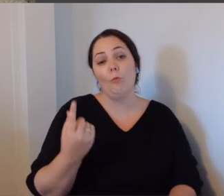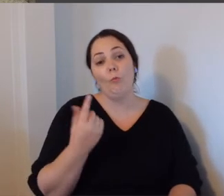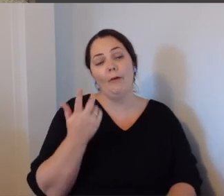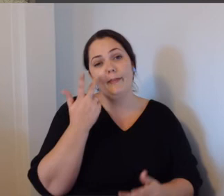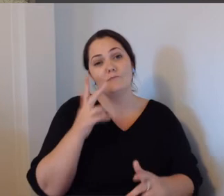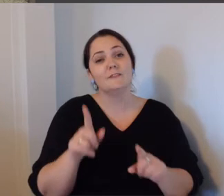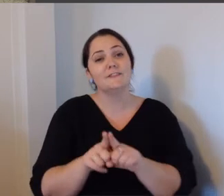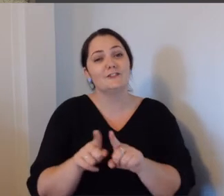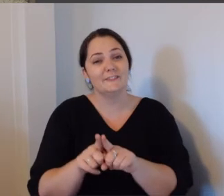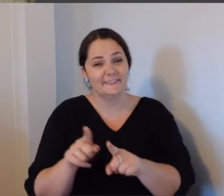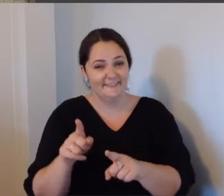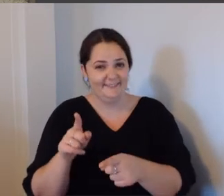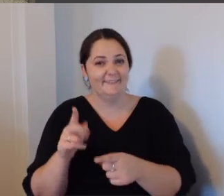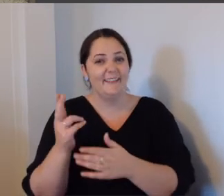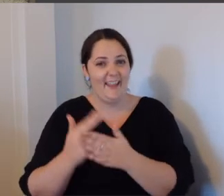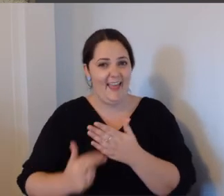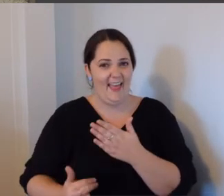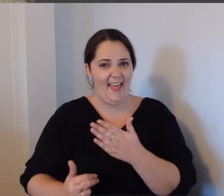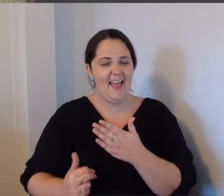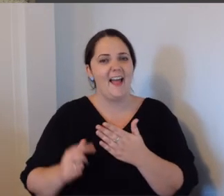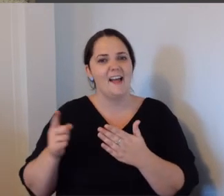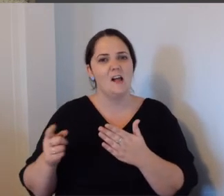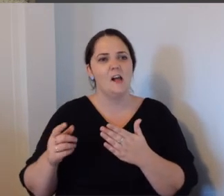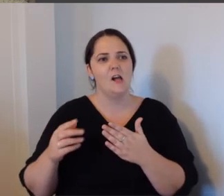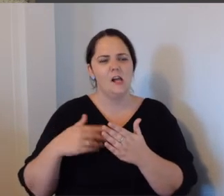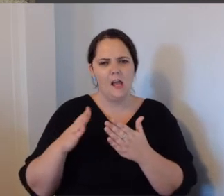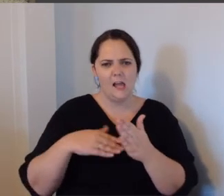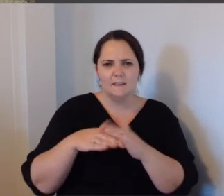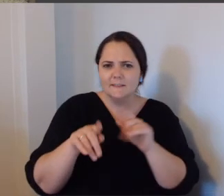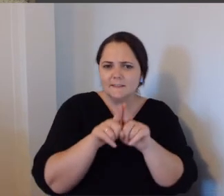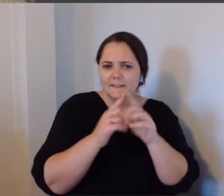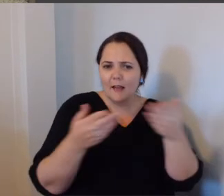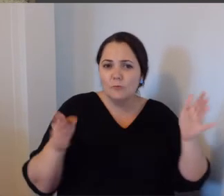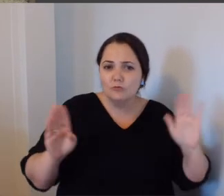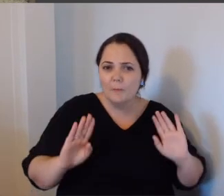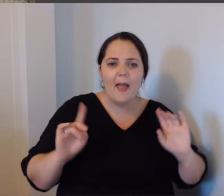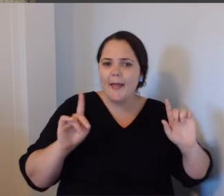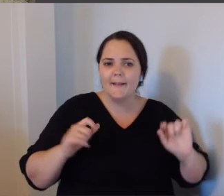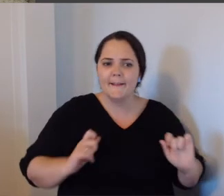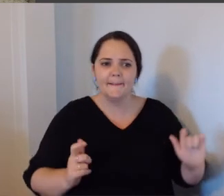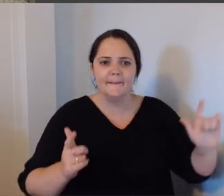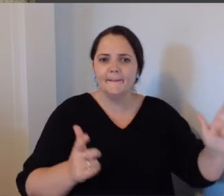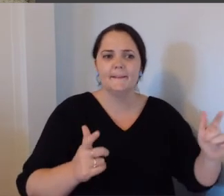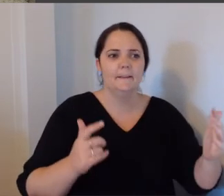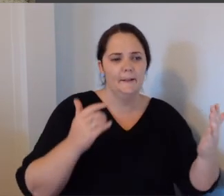and attempting to record what they saw as opposed to a dressed up or idealized myth in the studio.